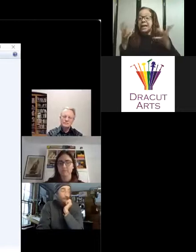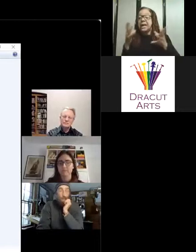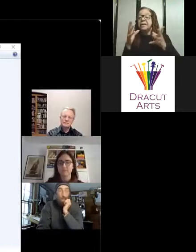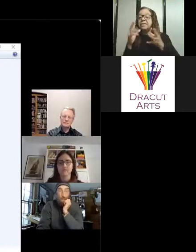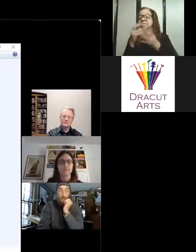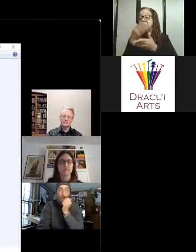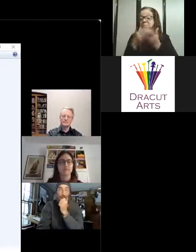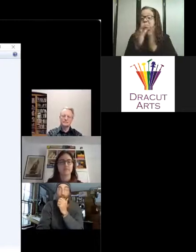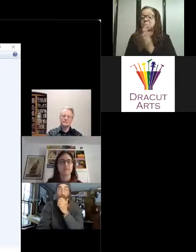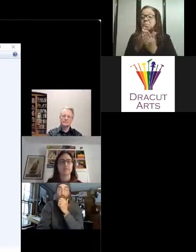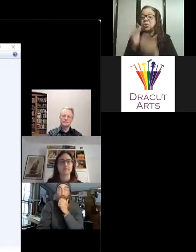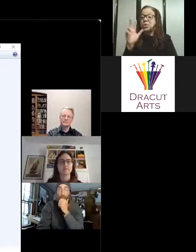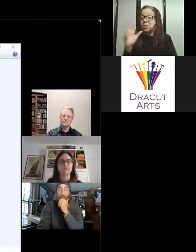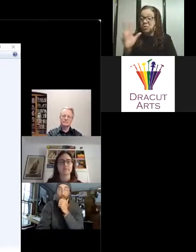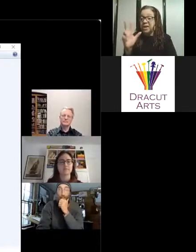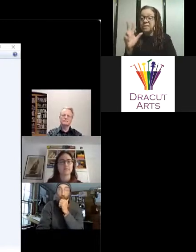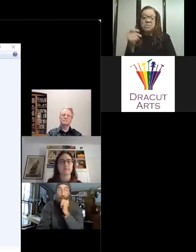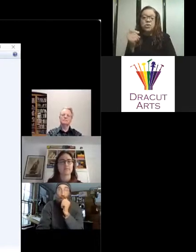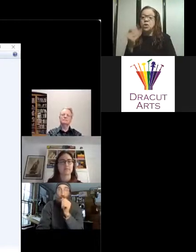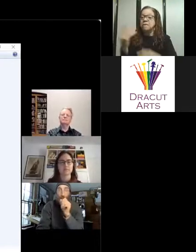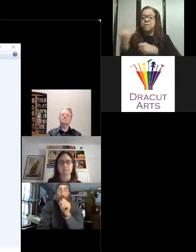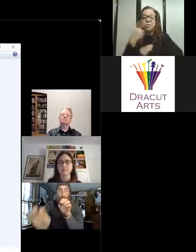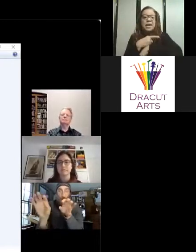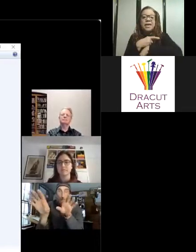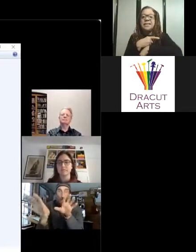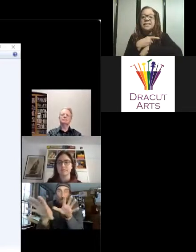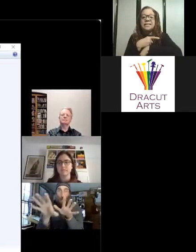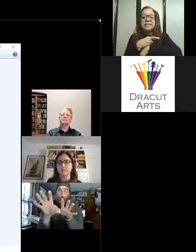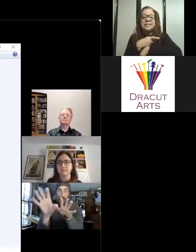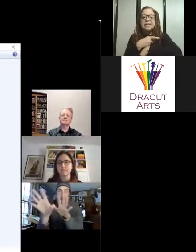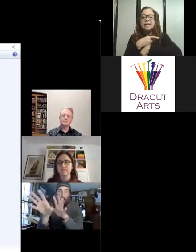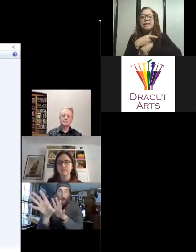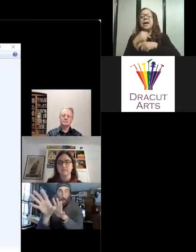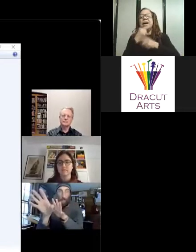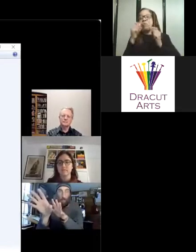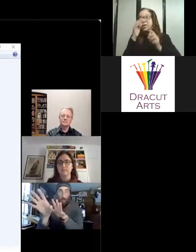takes place over only a couple days, um as I try to reconstruct, um,